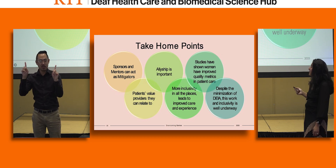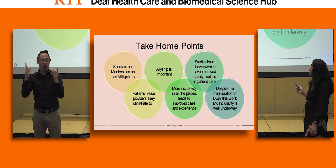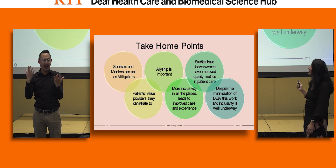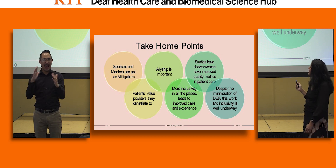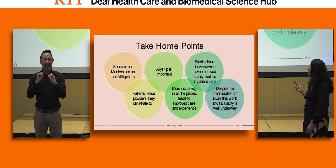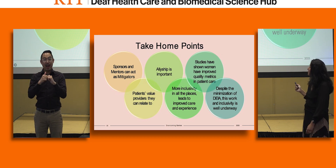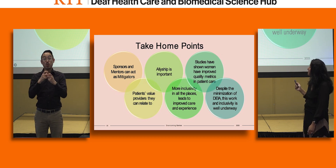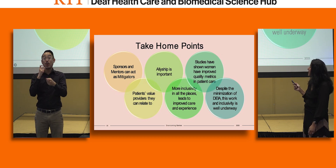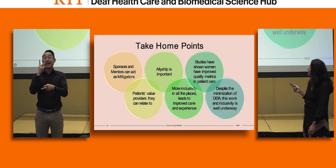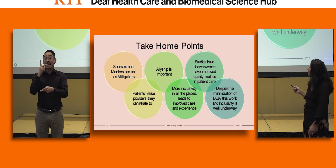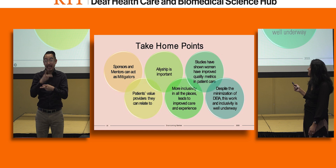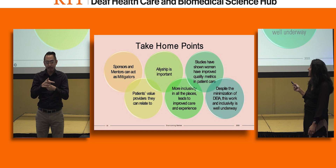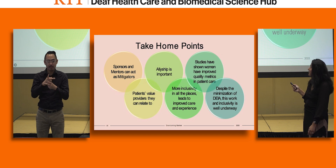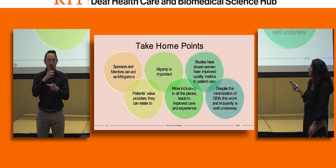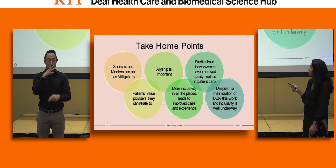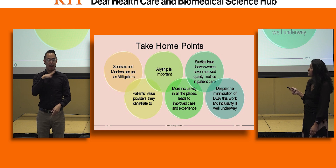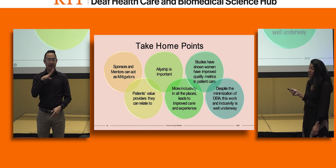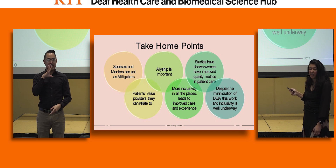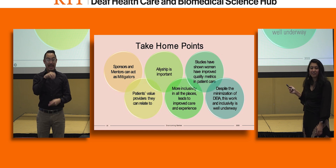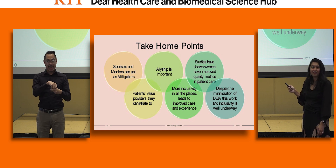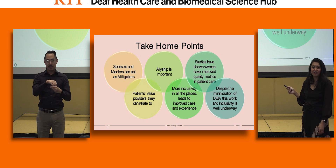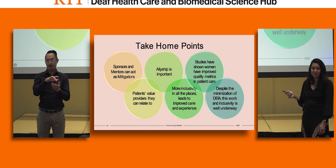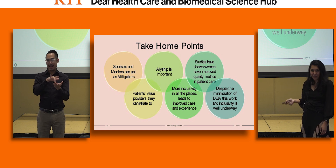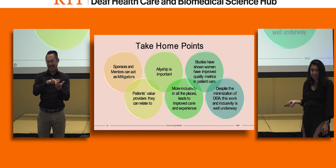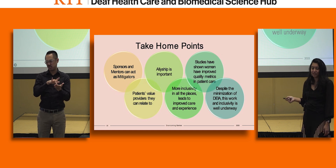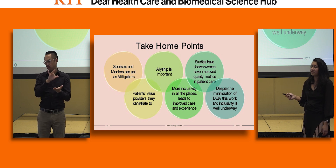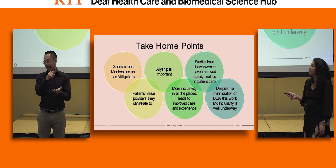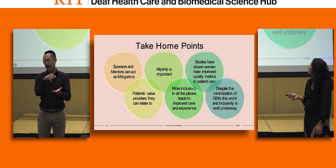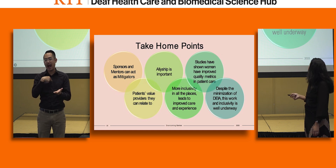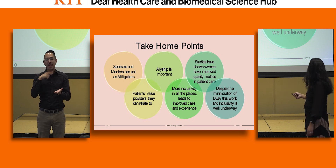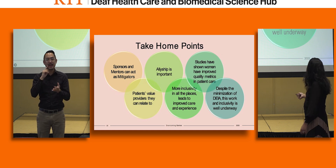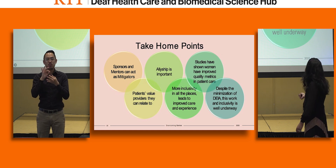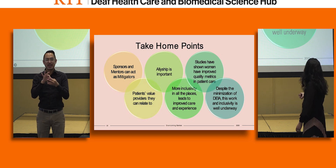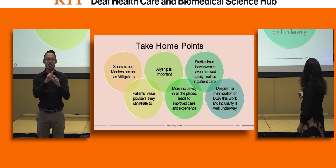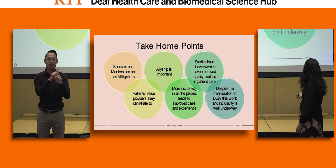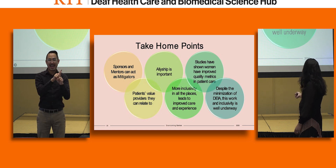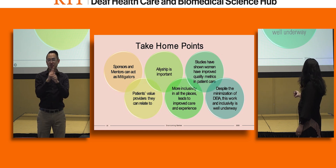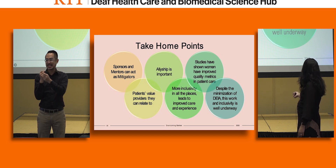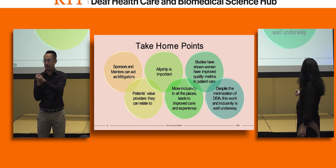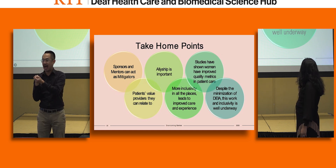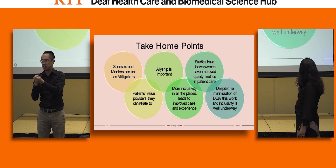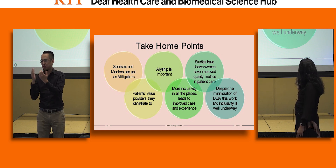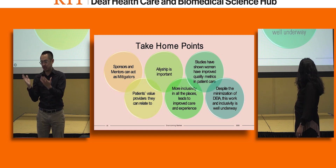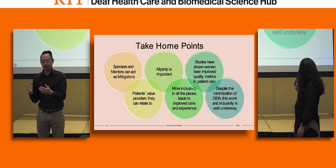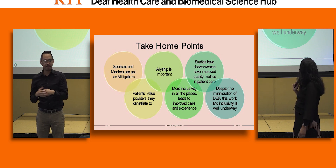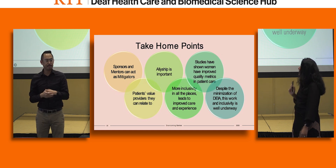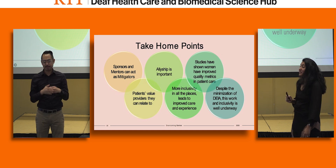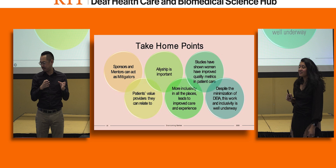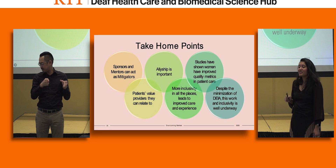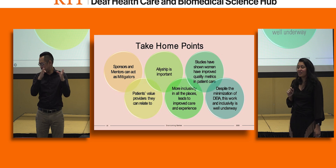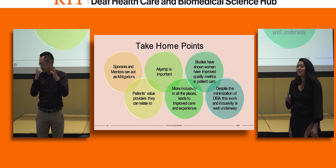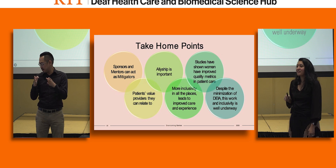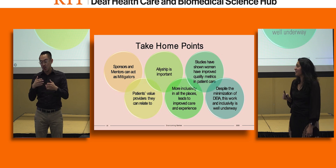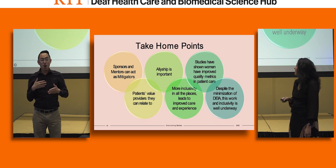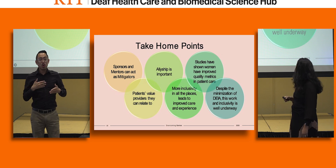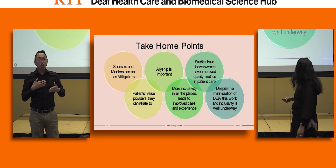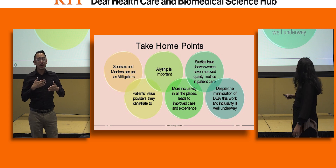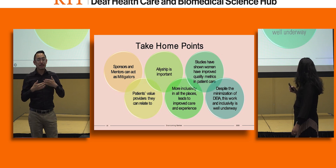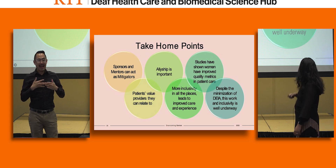And I think that goes back to allyship, sponsorship, mentorship. And I think despite the current climate